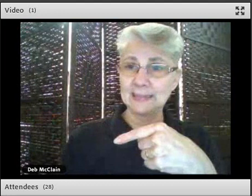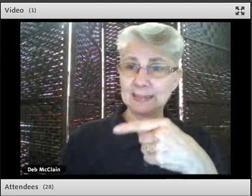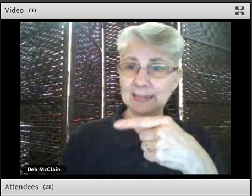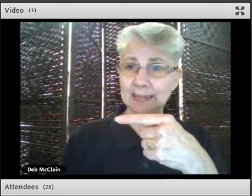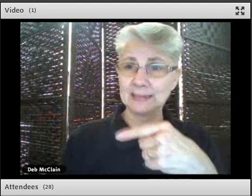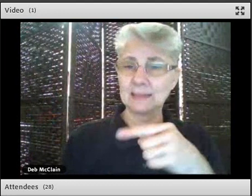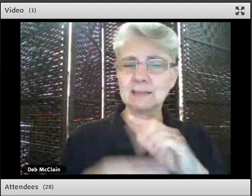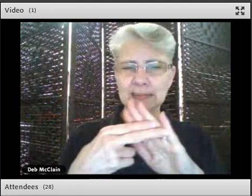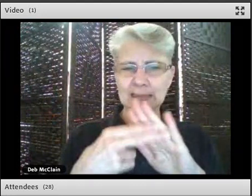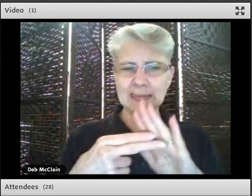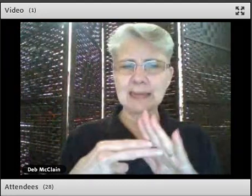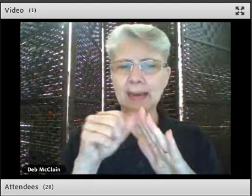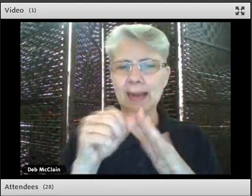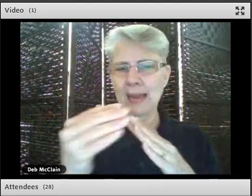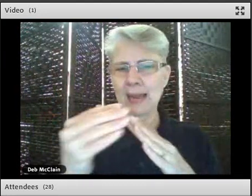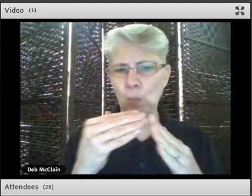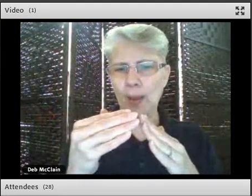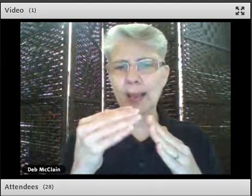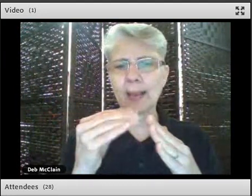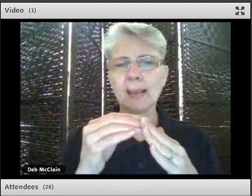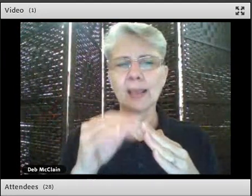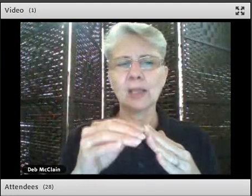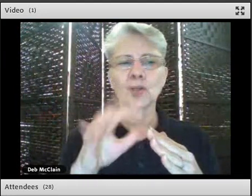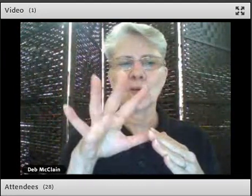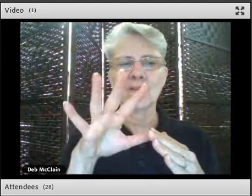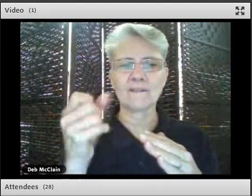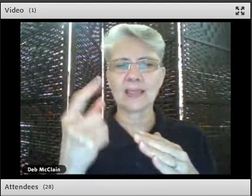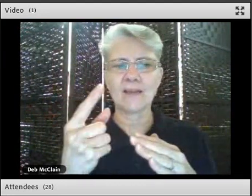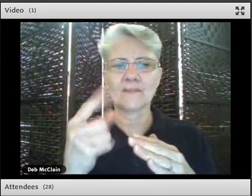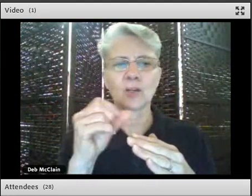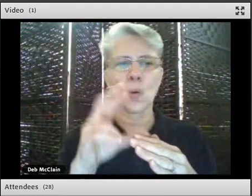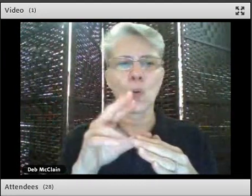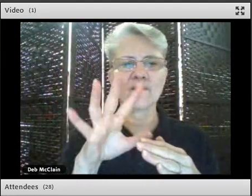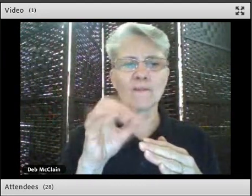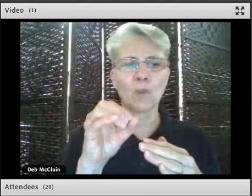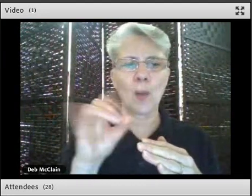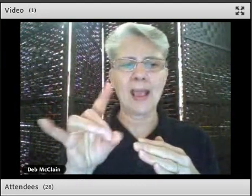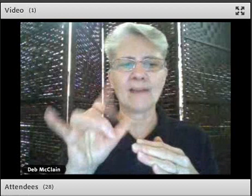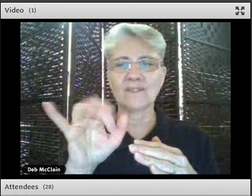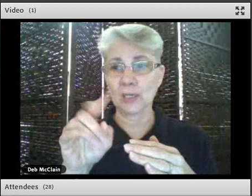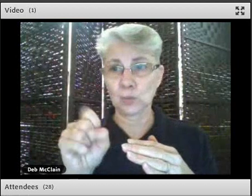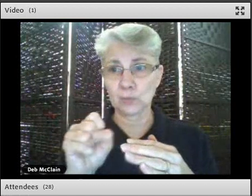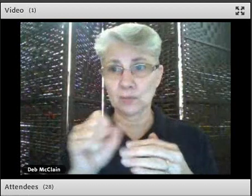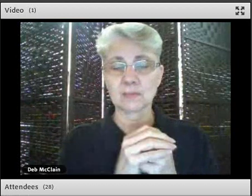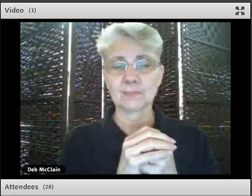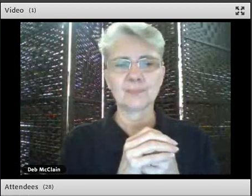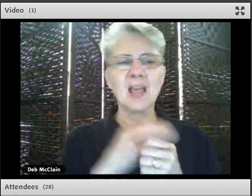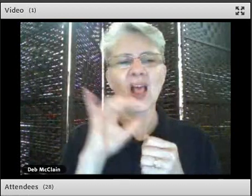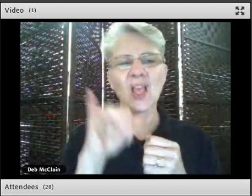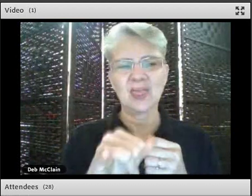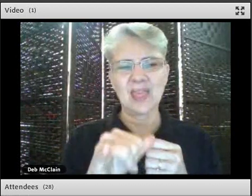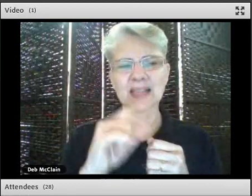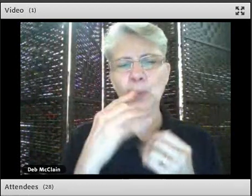So that's a pretty easy thing to look at and record. Here, we've got "Dale, Jim,"